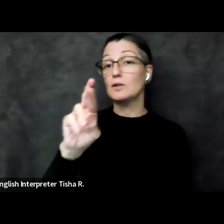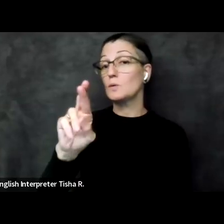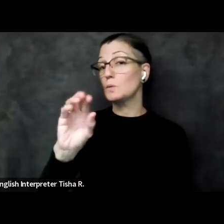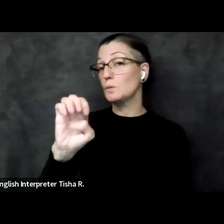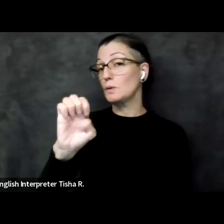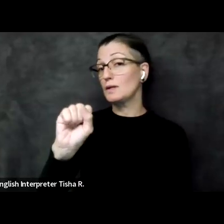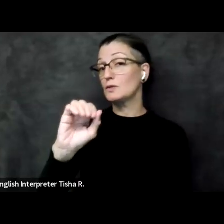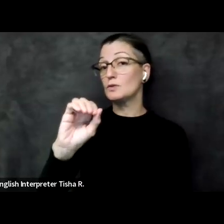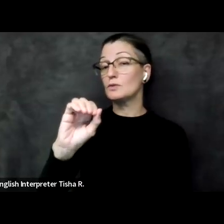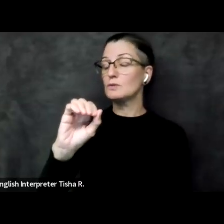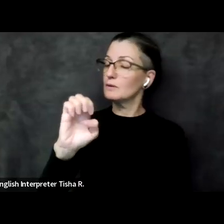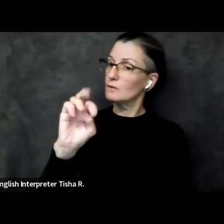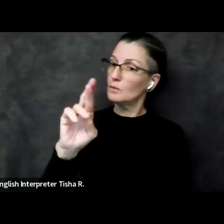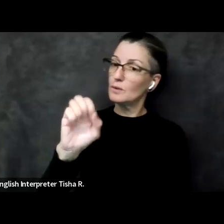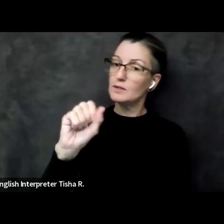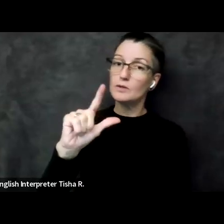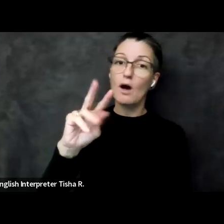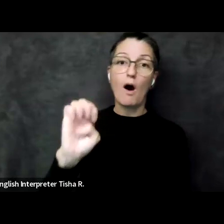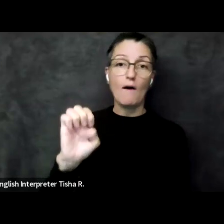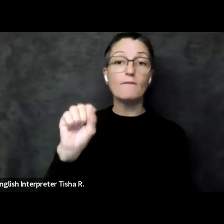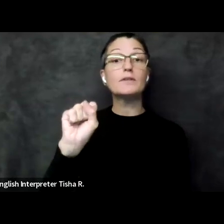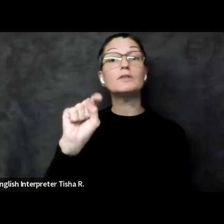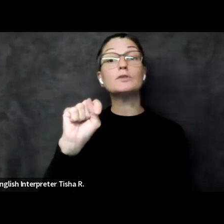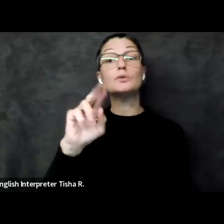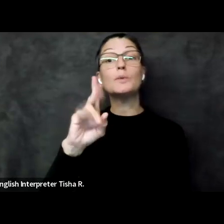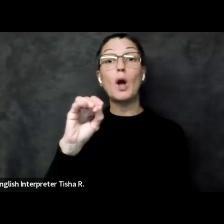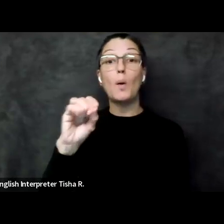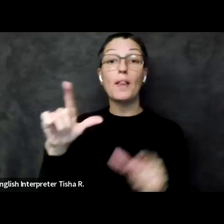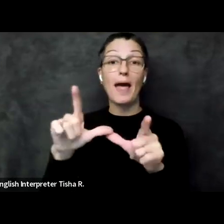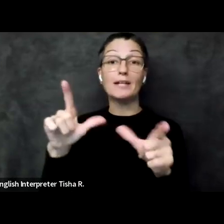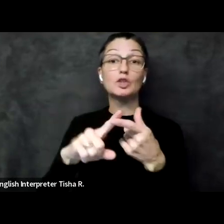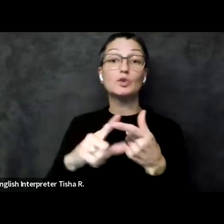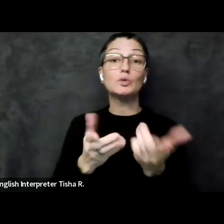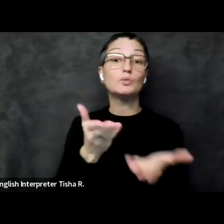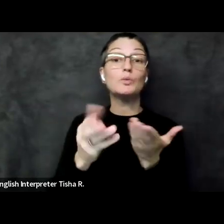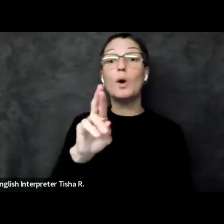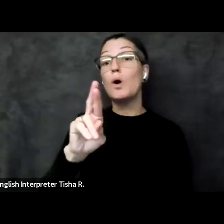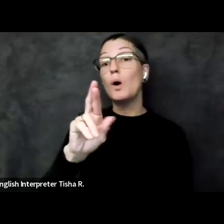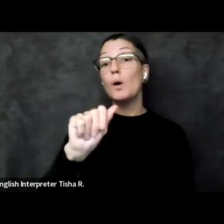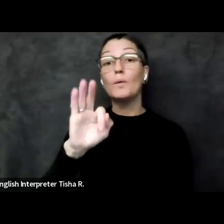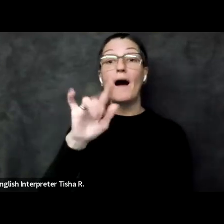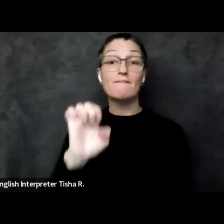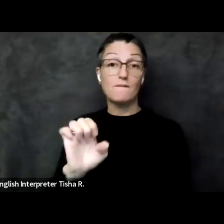So if either of these items is something you are interested in, please fill out the survey in the chat,